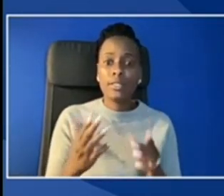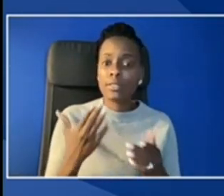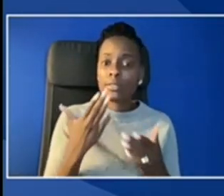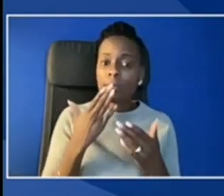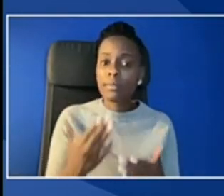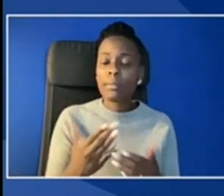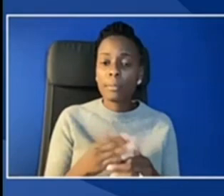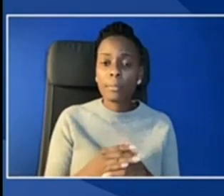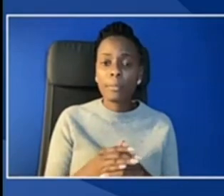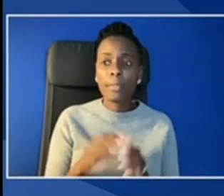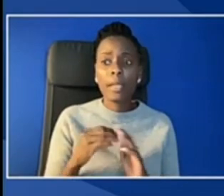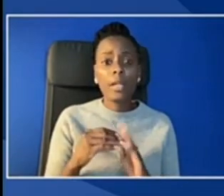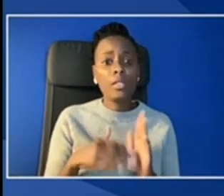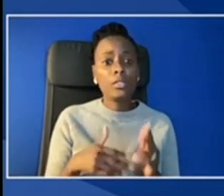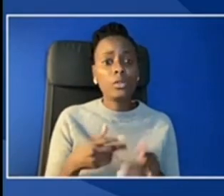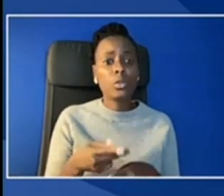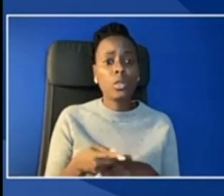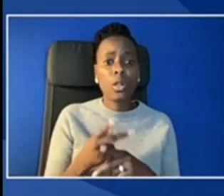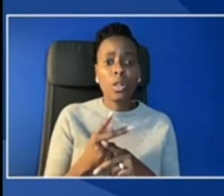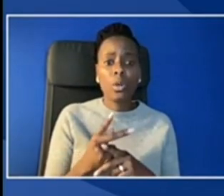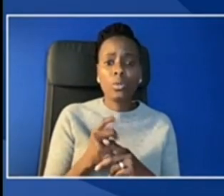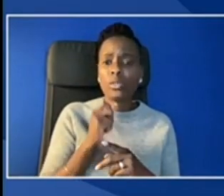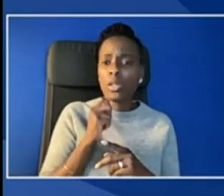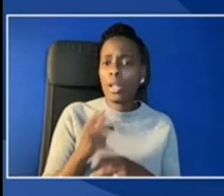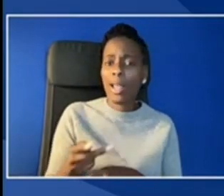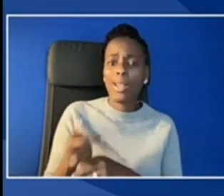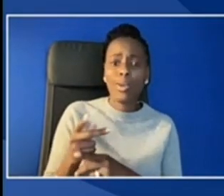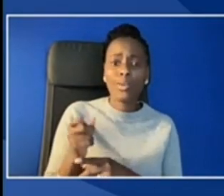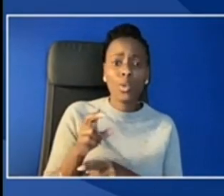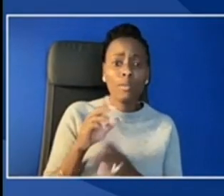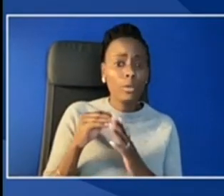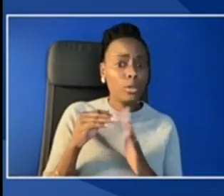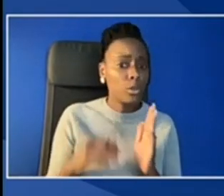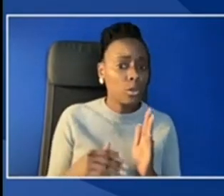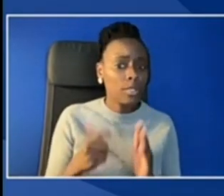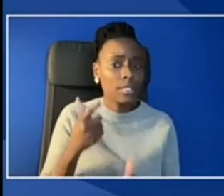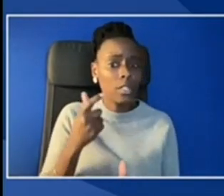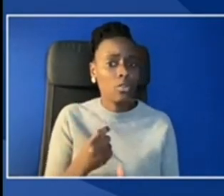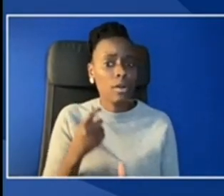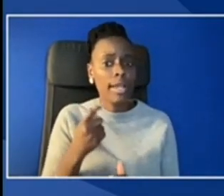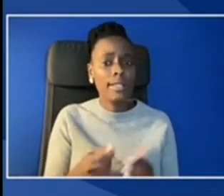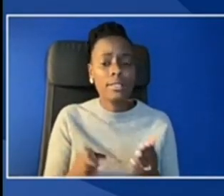are neither loans nor are they for students. They are grants to the universities and states passed through the